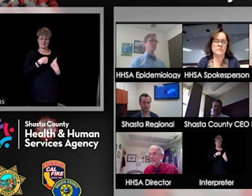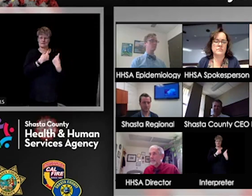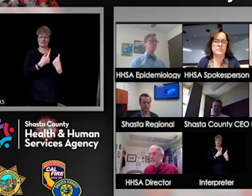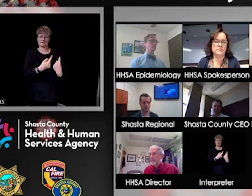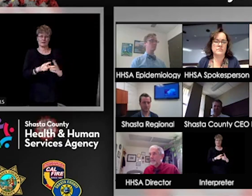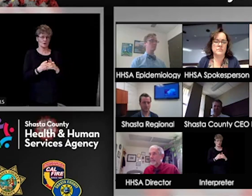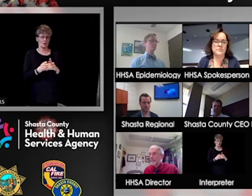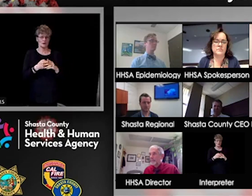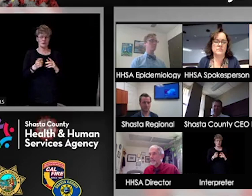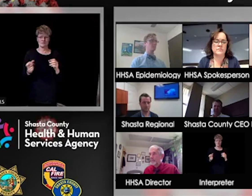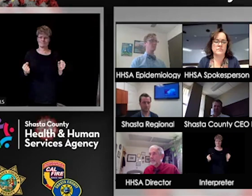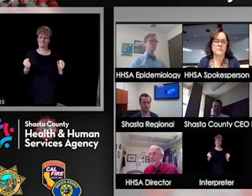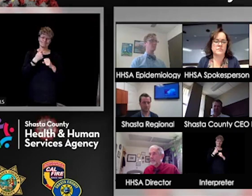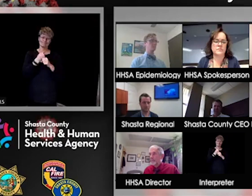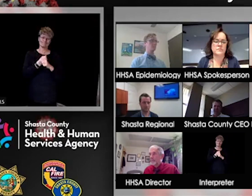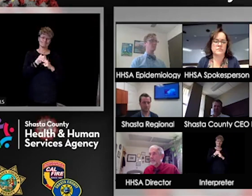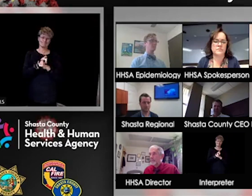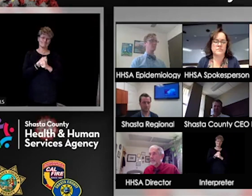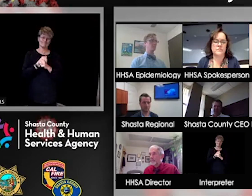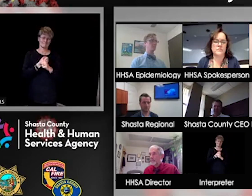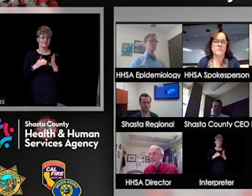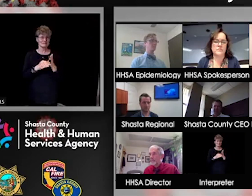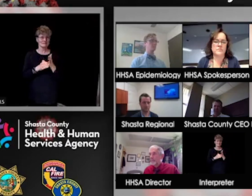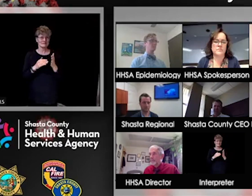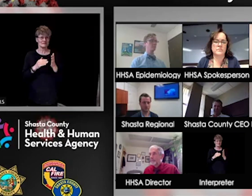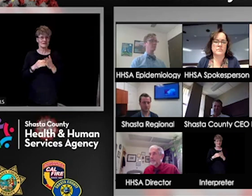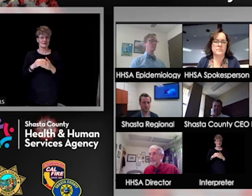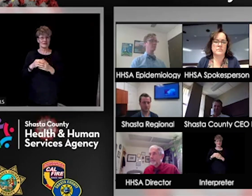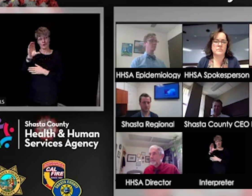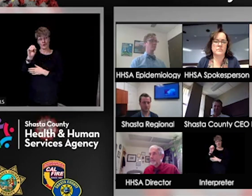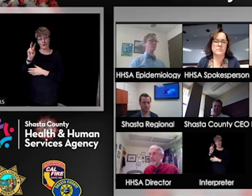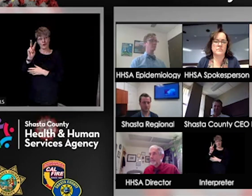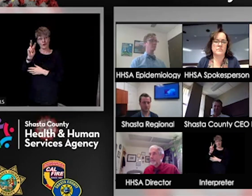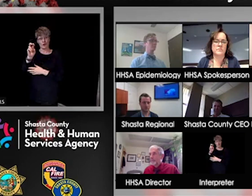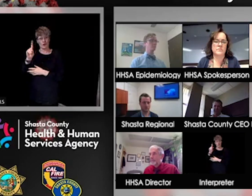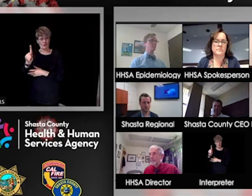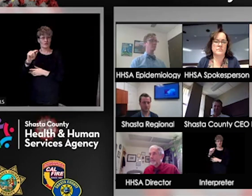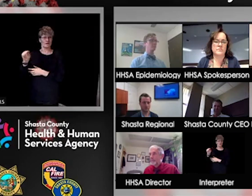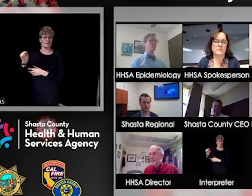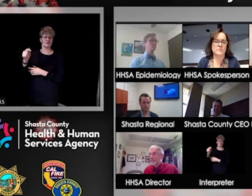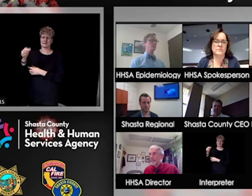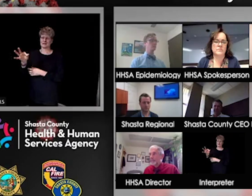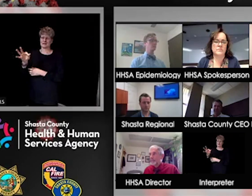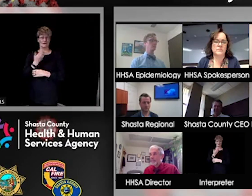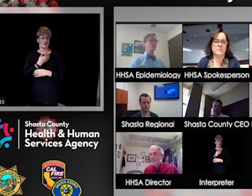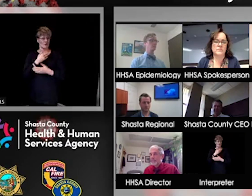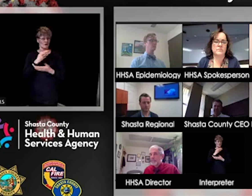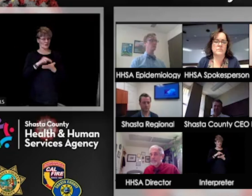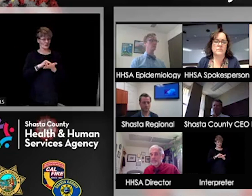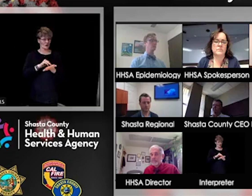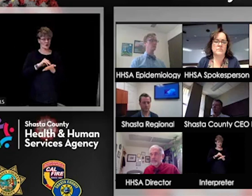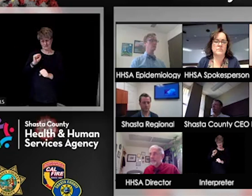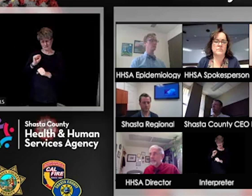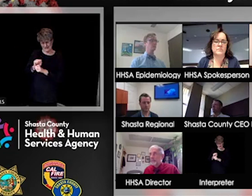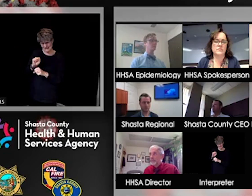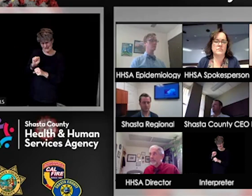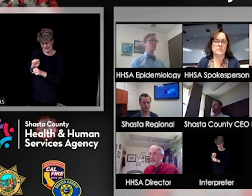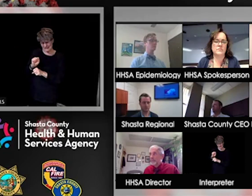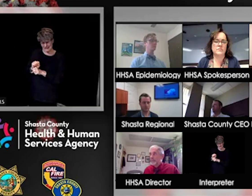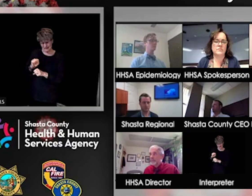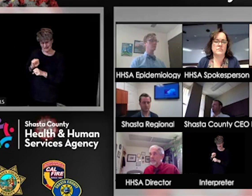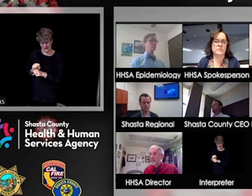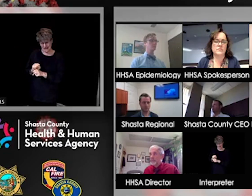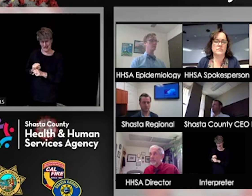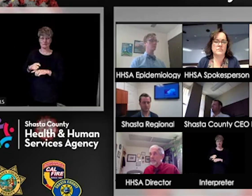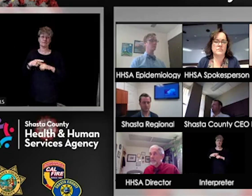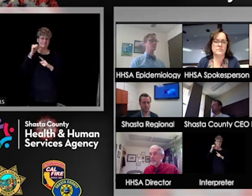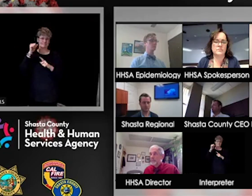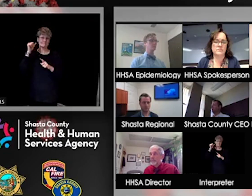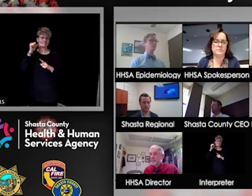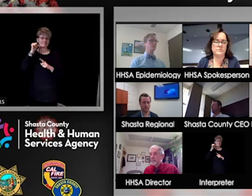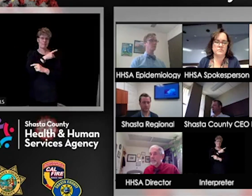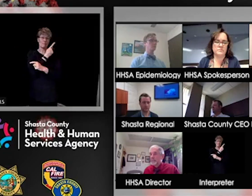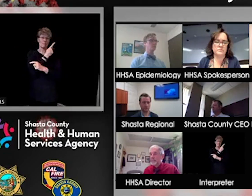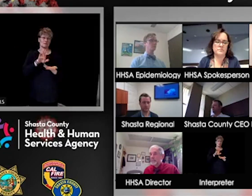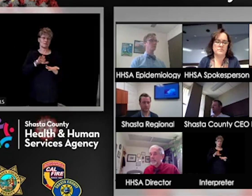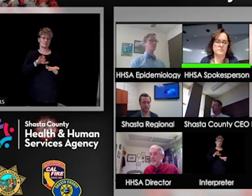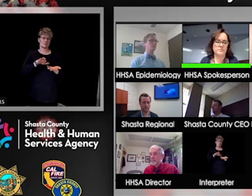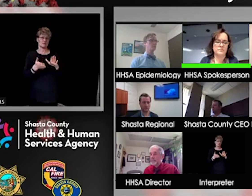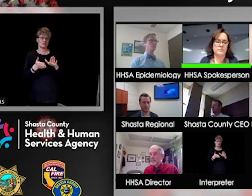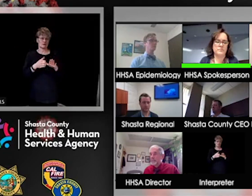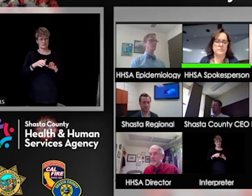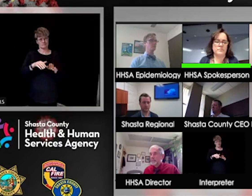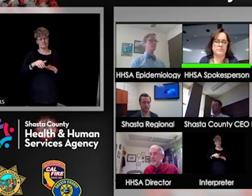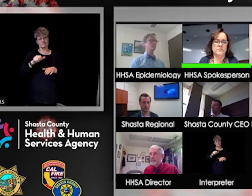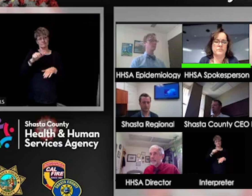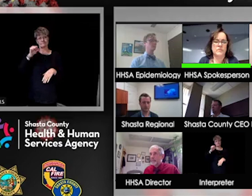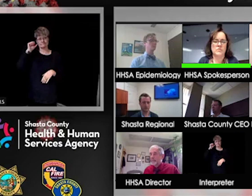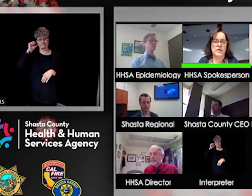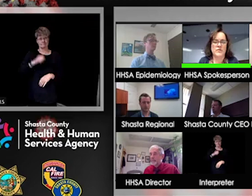gallantly and our physicians worked tirelessly, but he did pass away yesterday. Okay, we’re